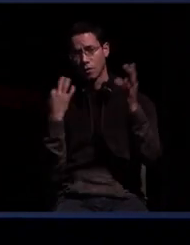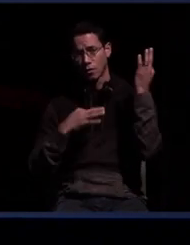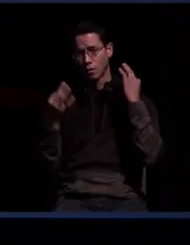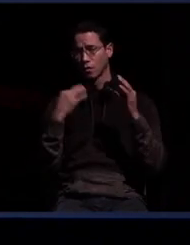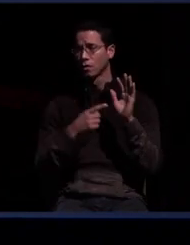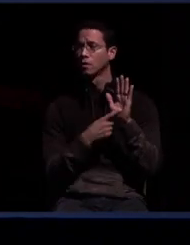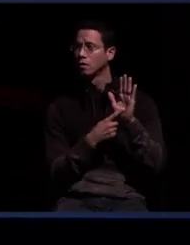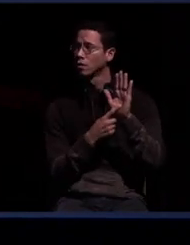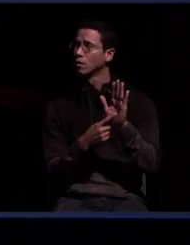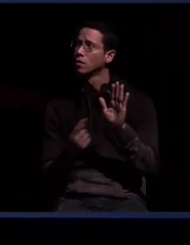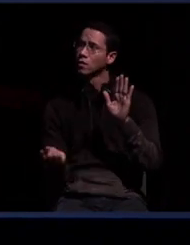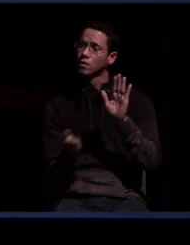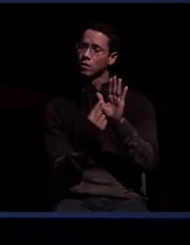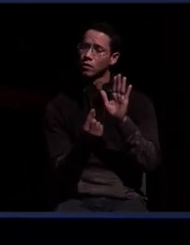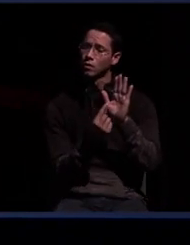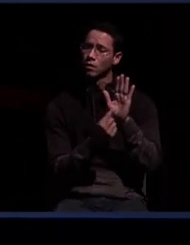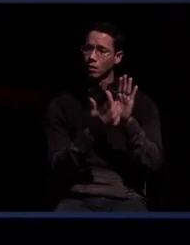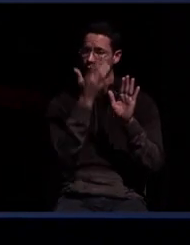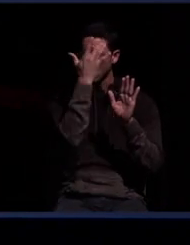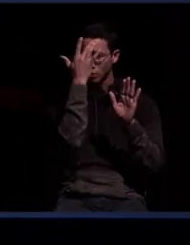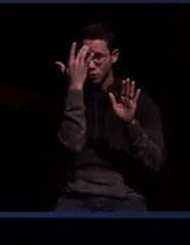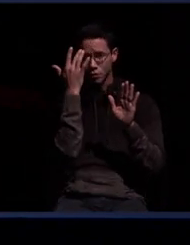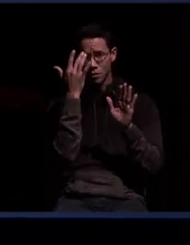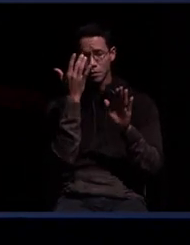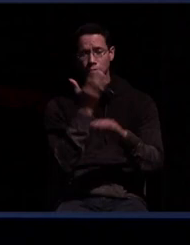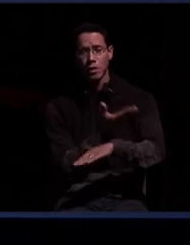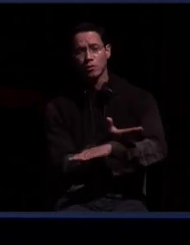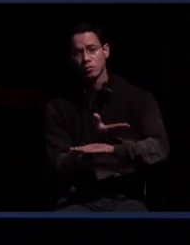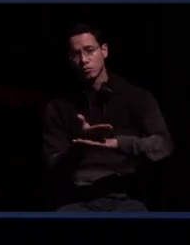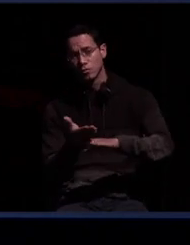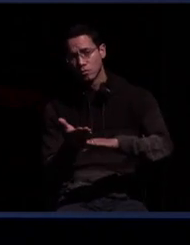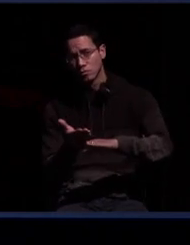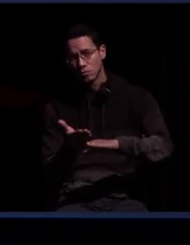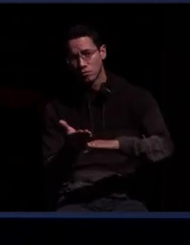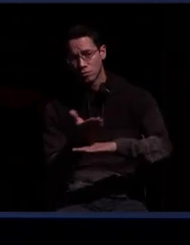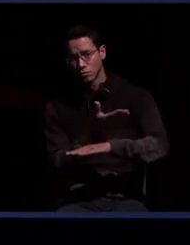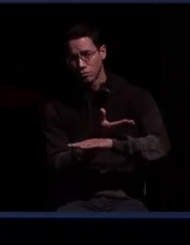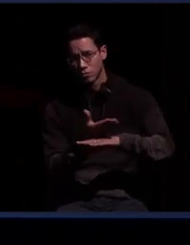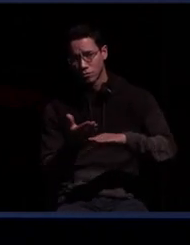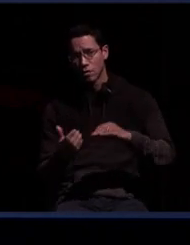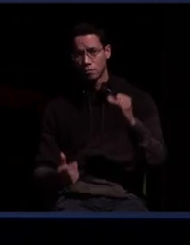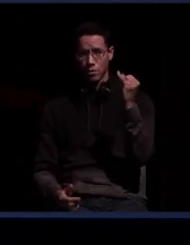are of white people, they are slim,